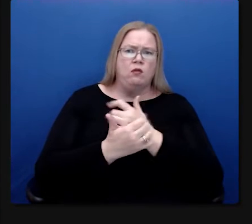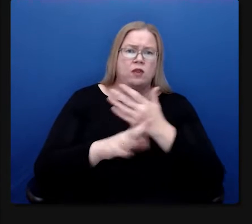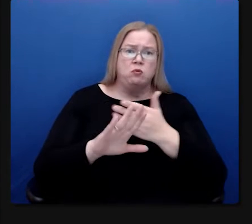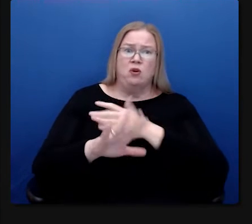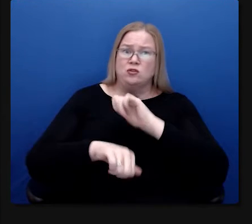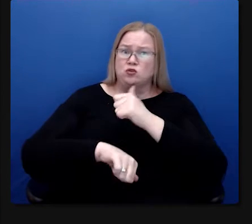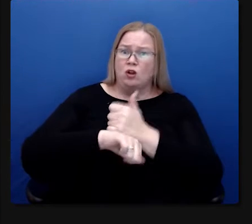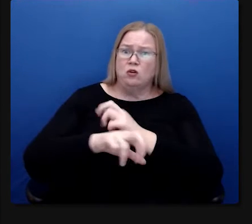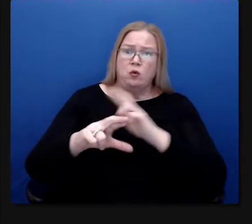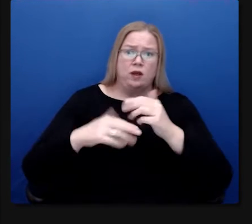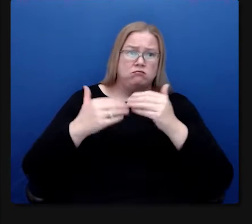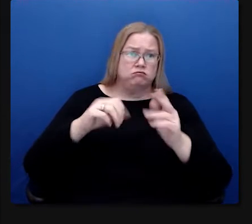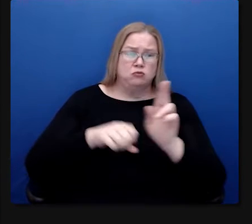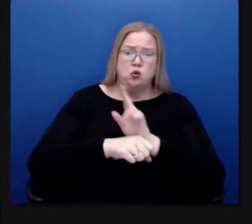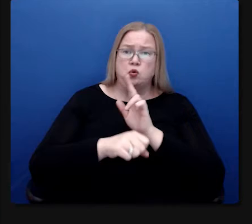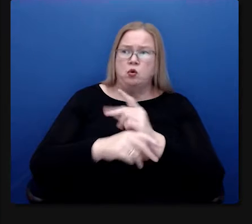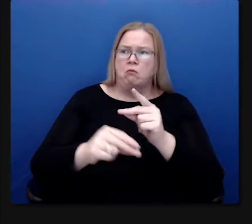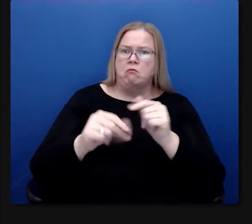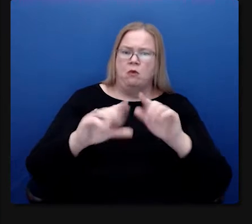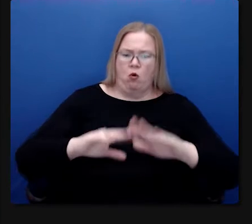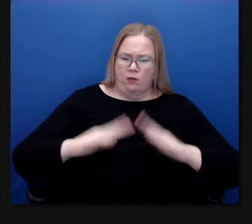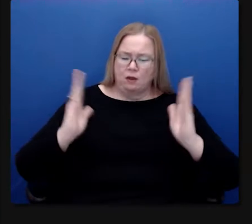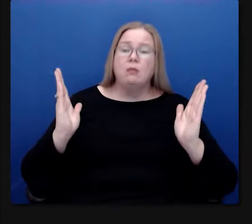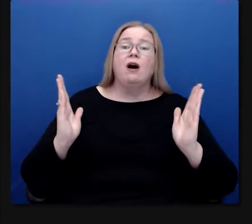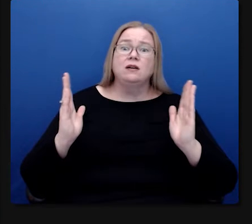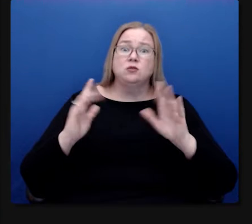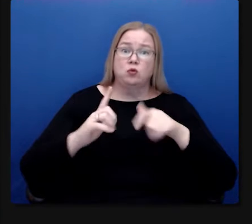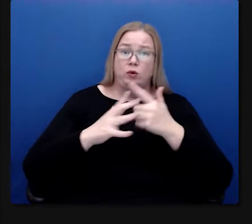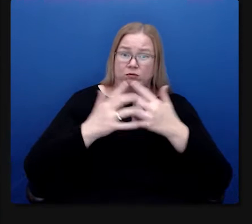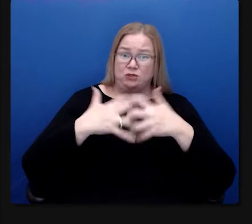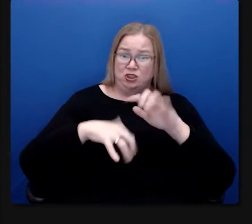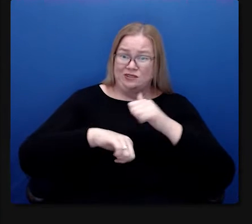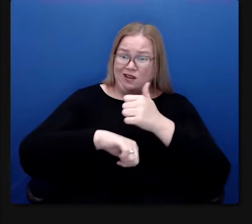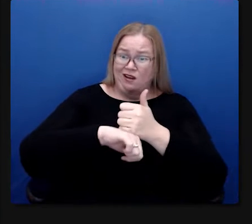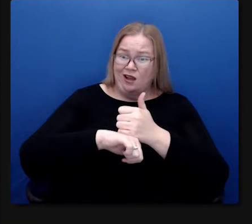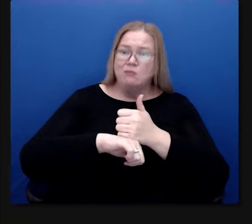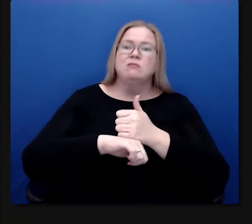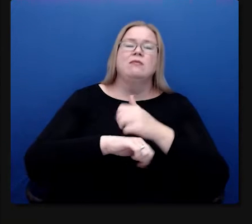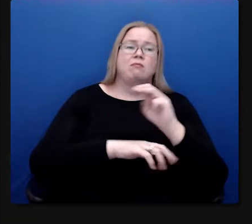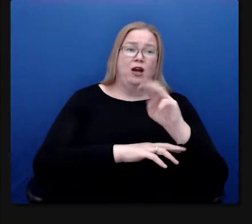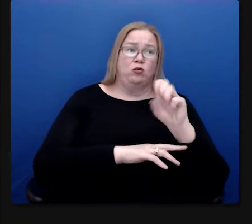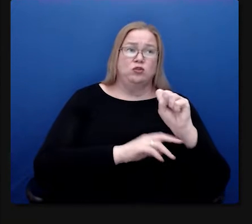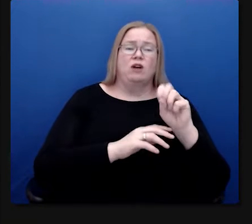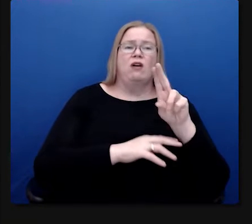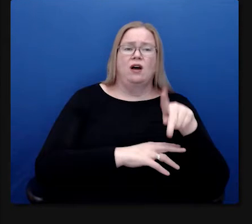and ready to use out of the box when you create this machine and they are updated by Microsoft on a regular basis.